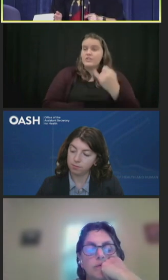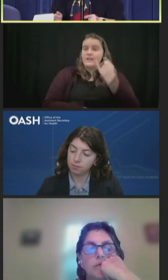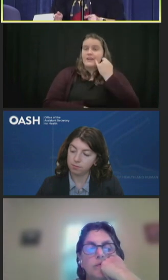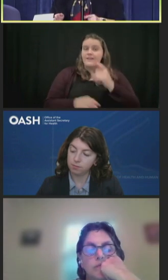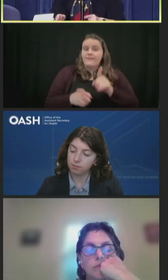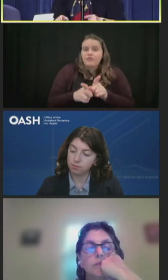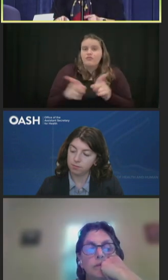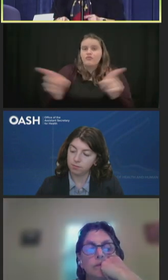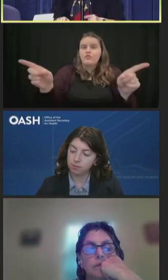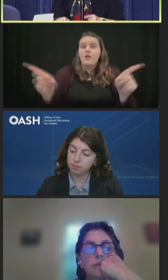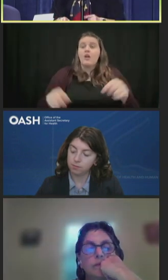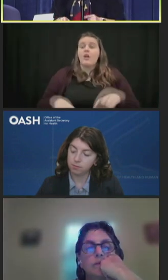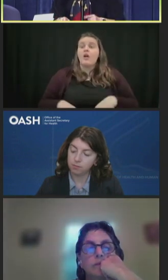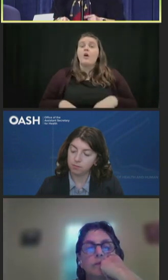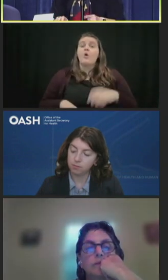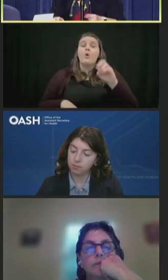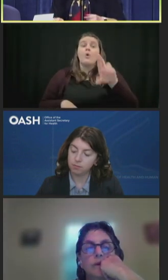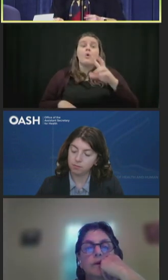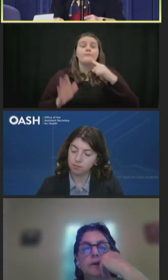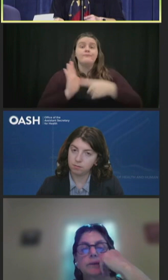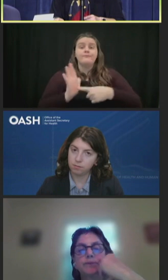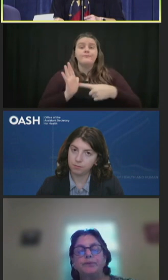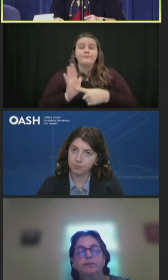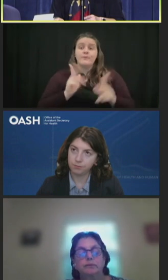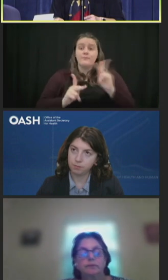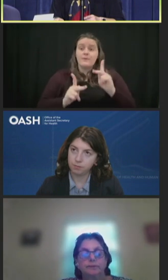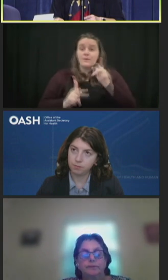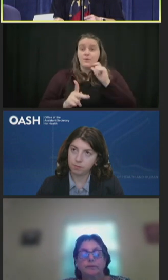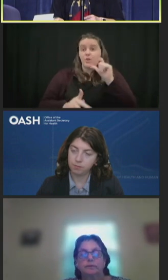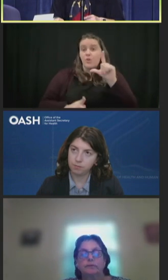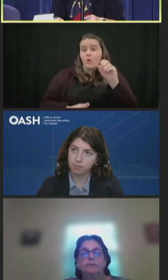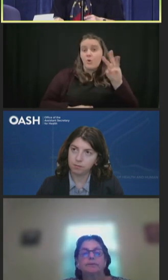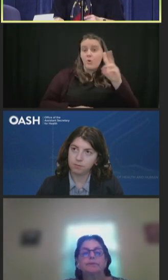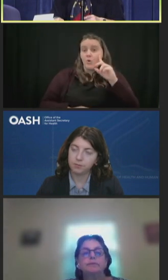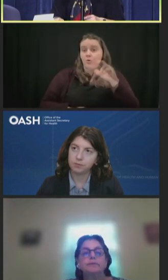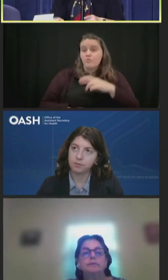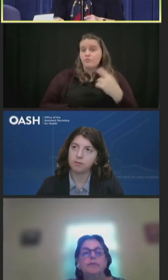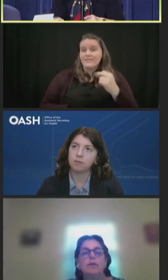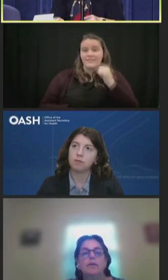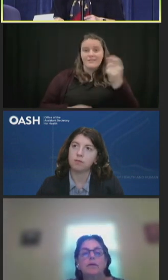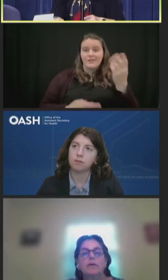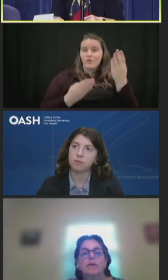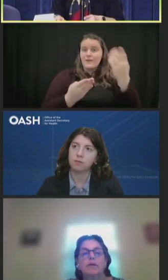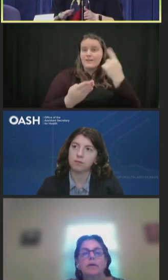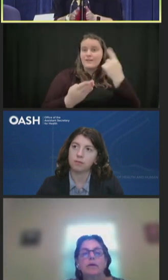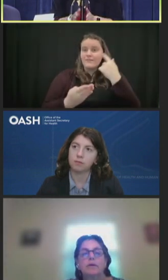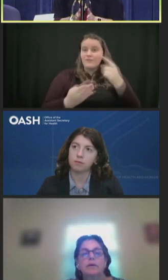at low risk and not currently recommended by USPSTF to be screened, that people should